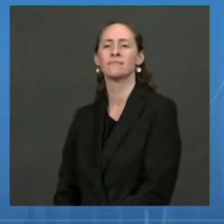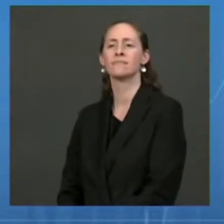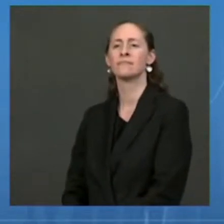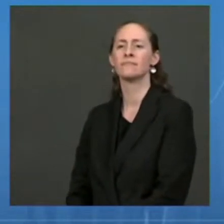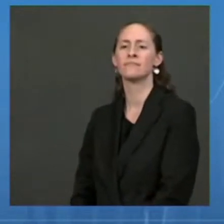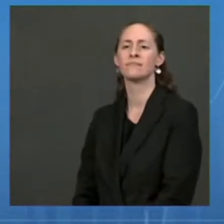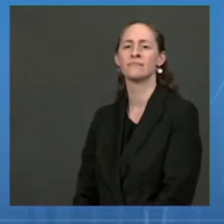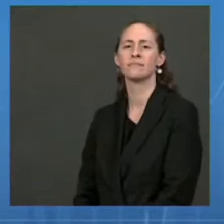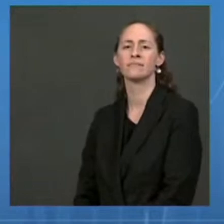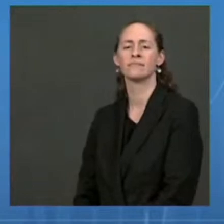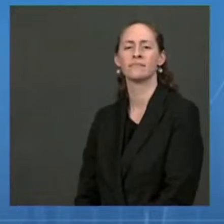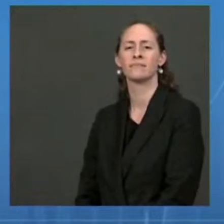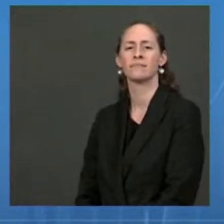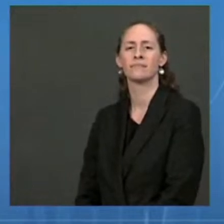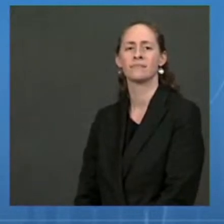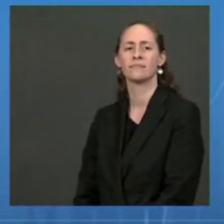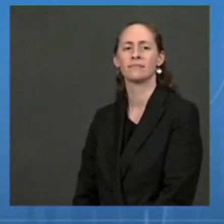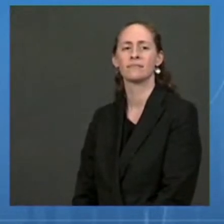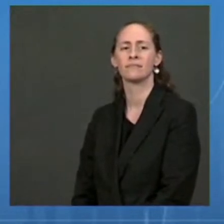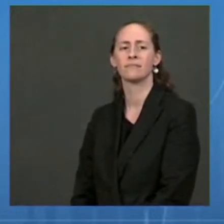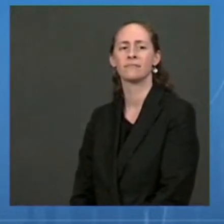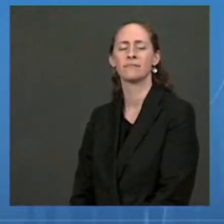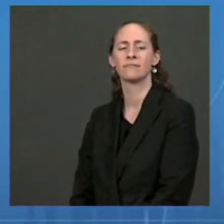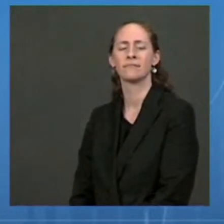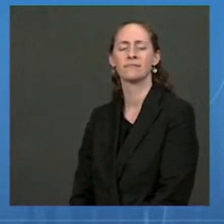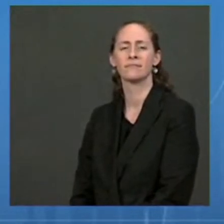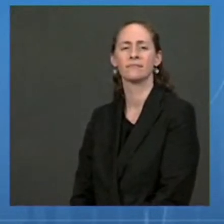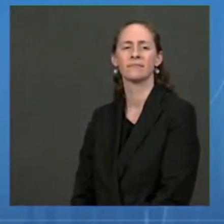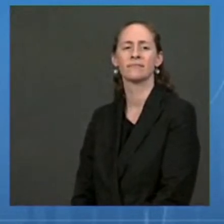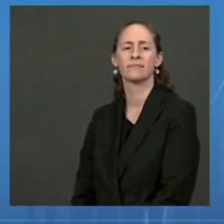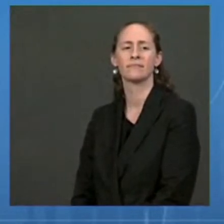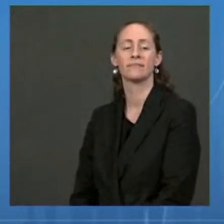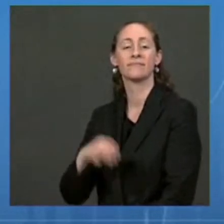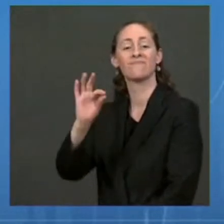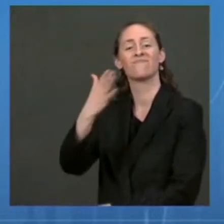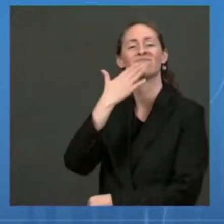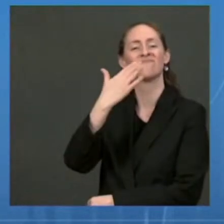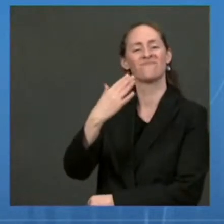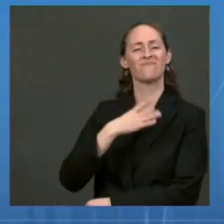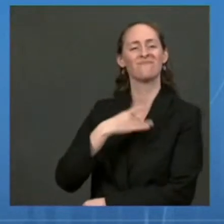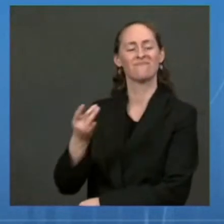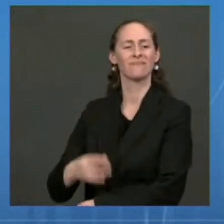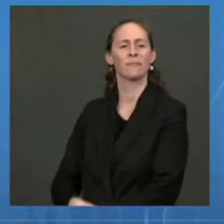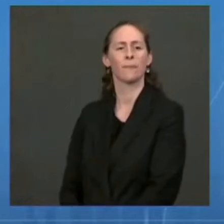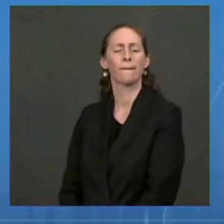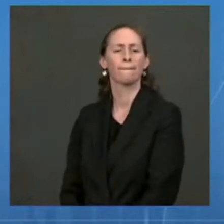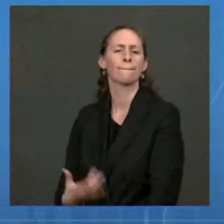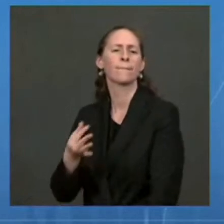DISRUPTIONS.